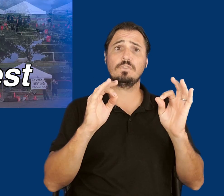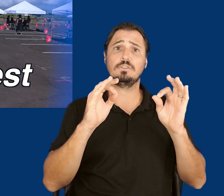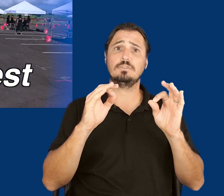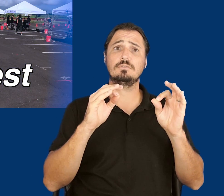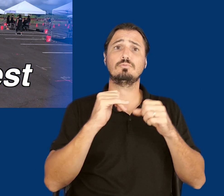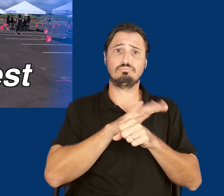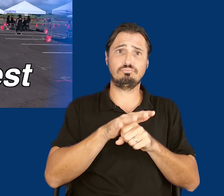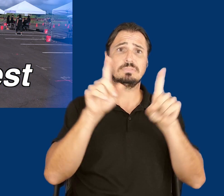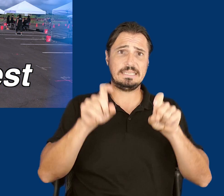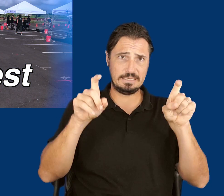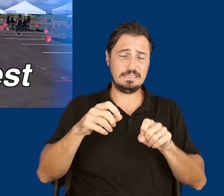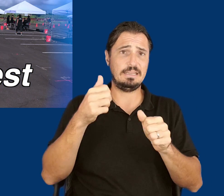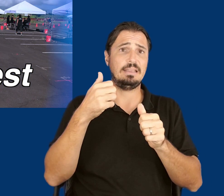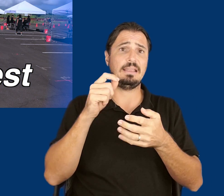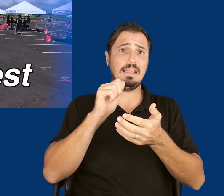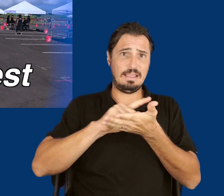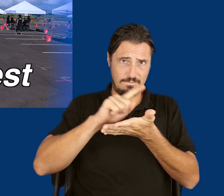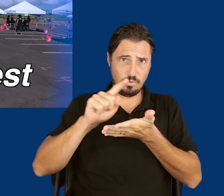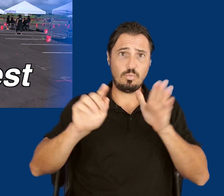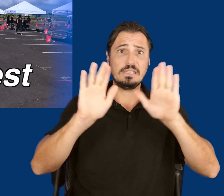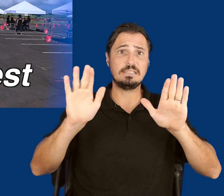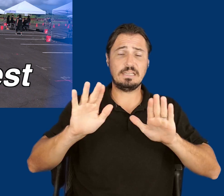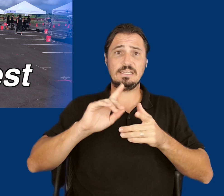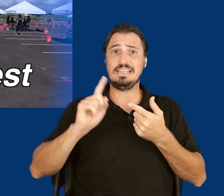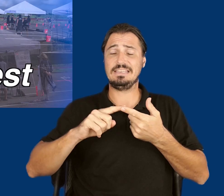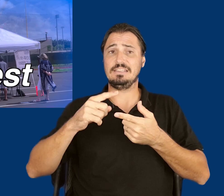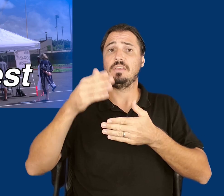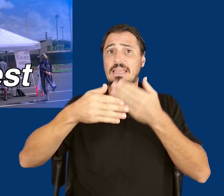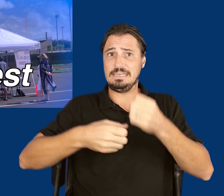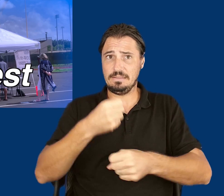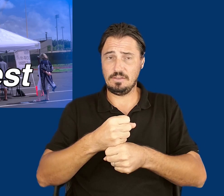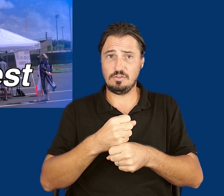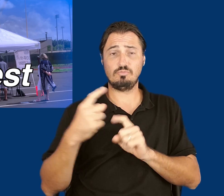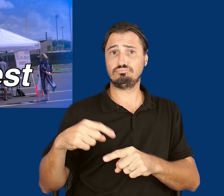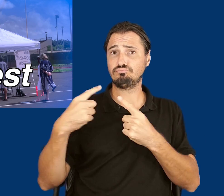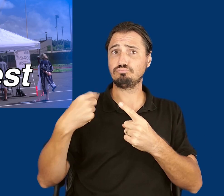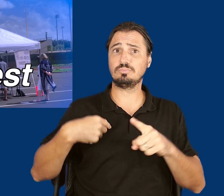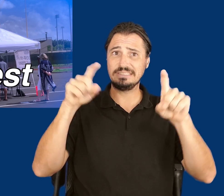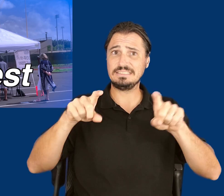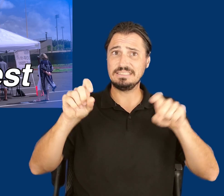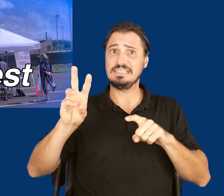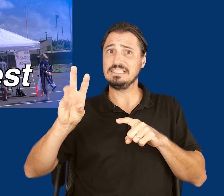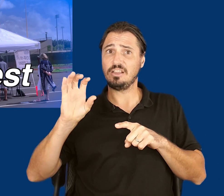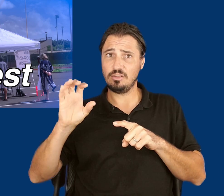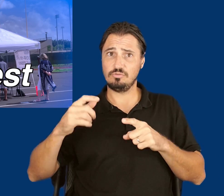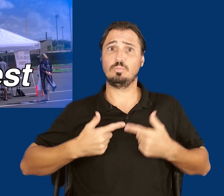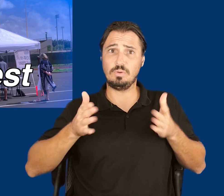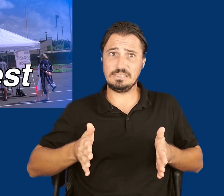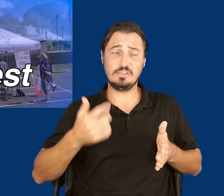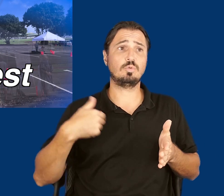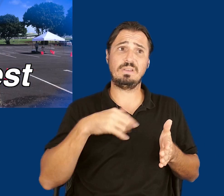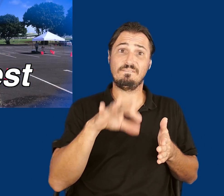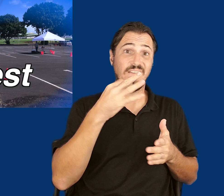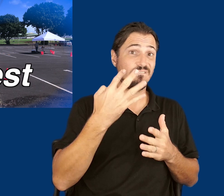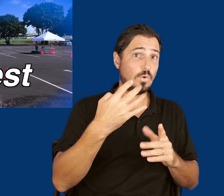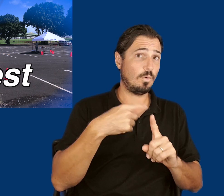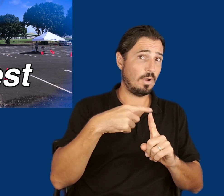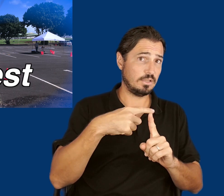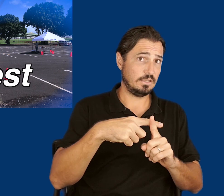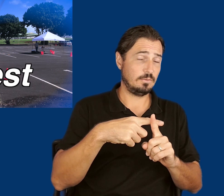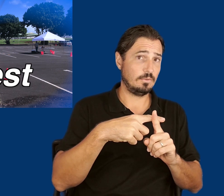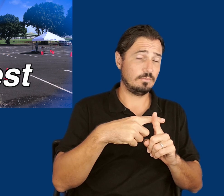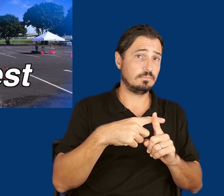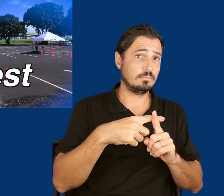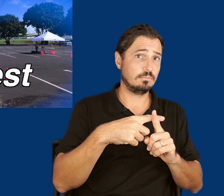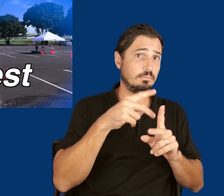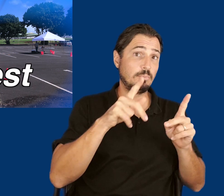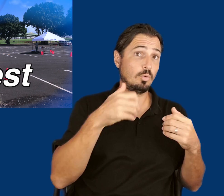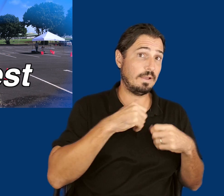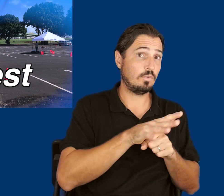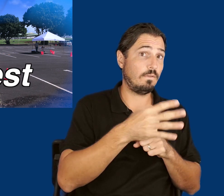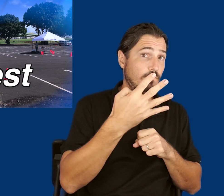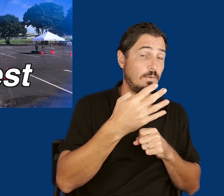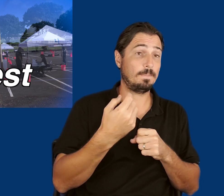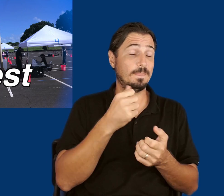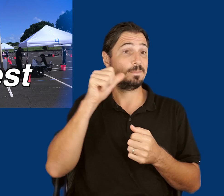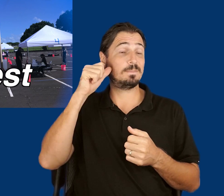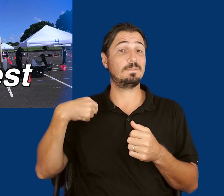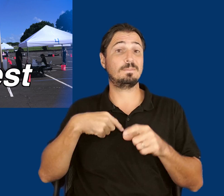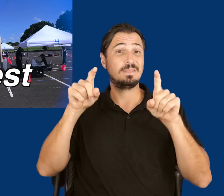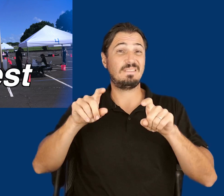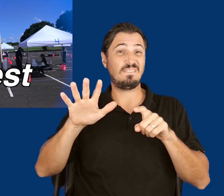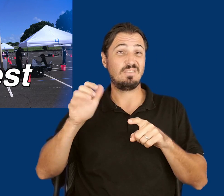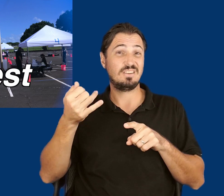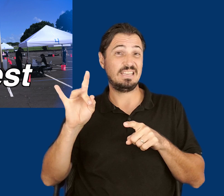Sunday through the end of the year. So far, we’ve tested 607 residents which discovered four positive. Additionally, yesterday, our team tested 518 people at Hanapēpē Stadium and we expect